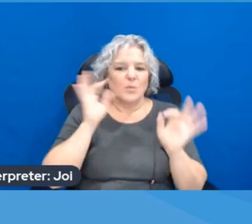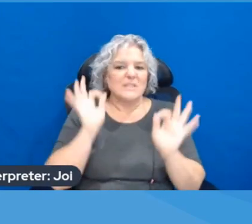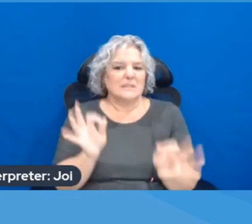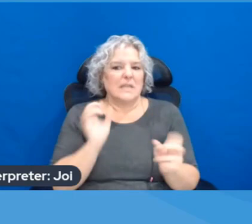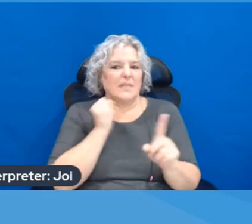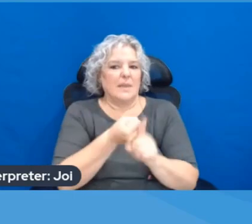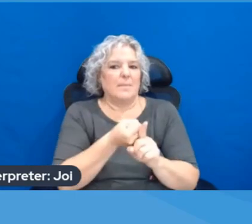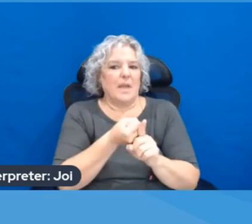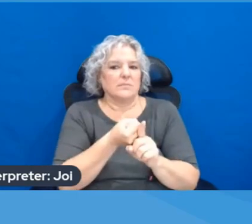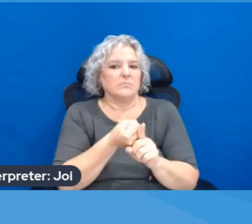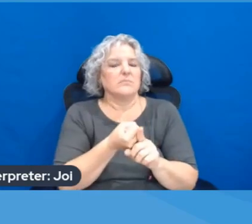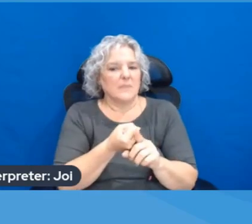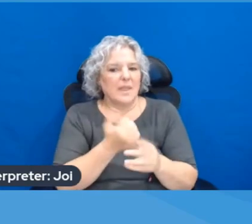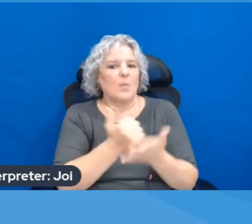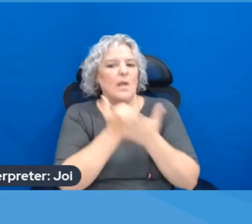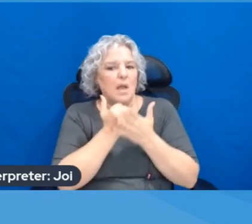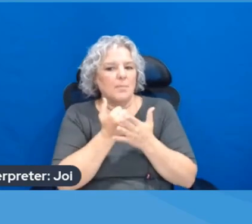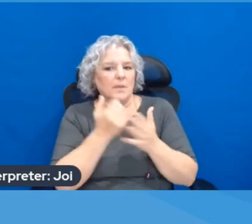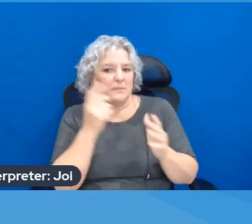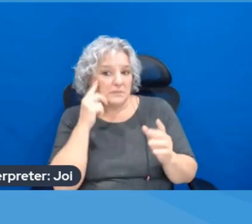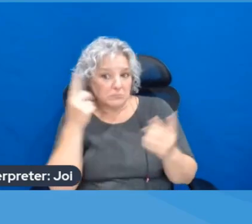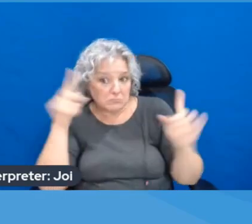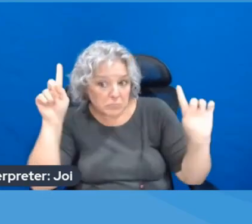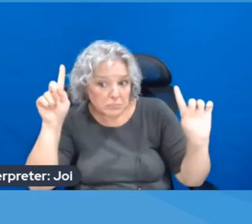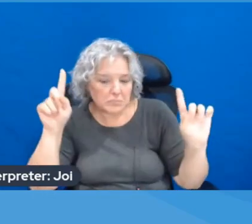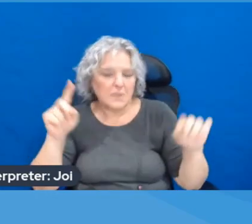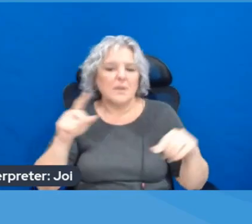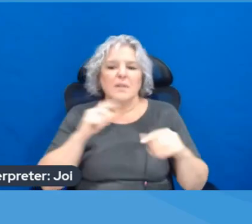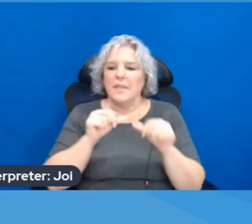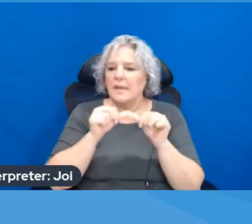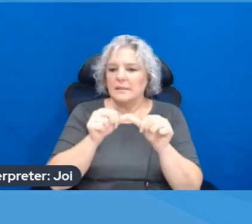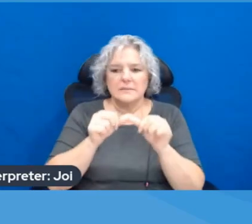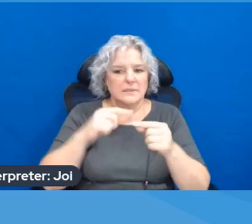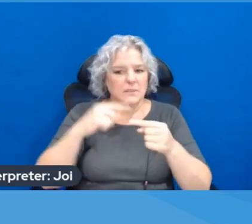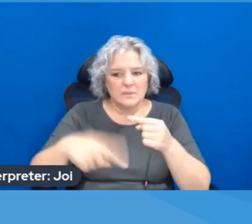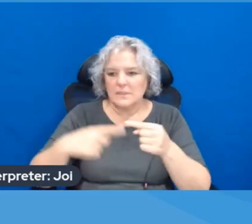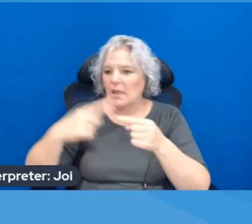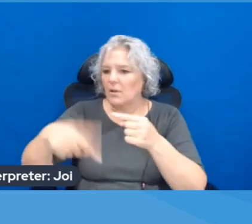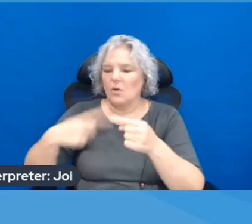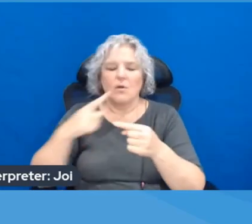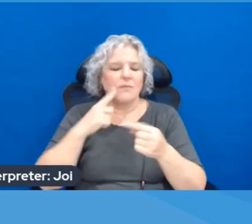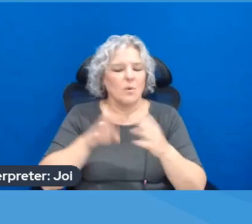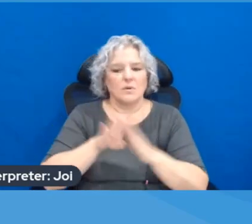to continue to inform this ongoing cycle of professional development that's also embedded